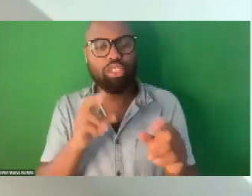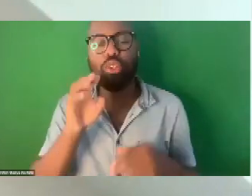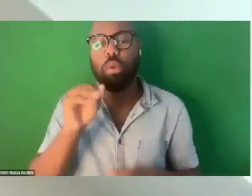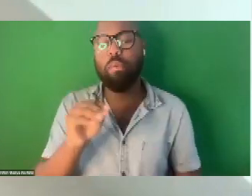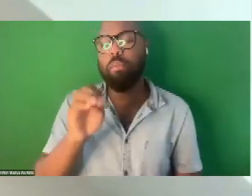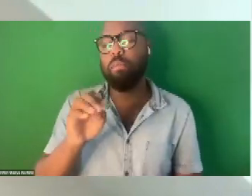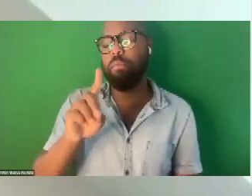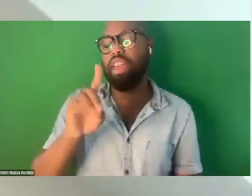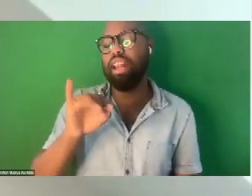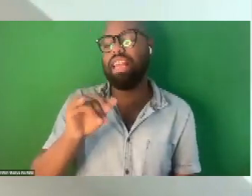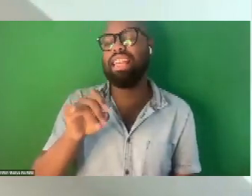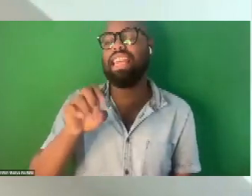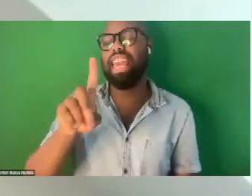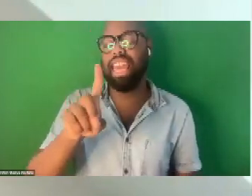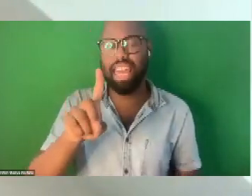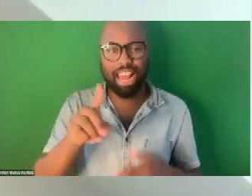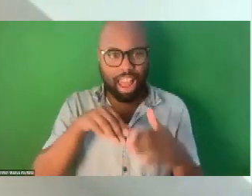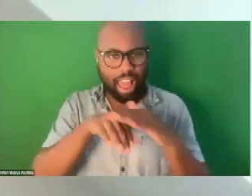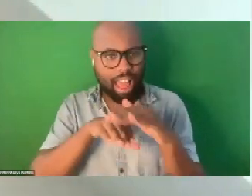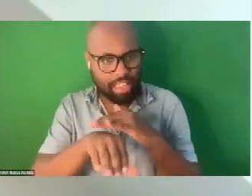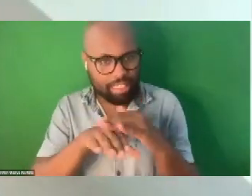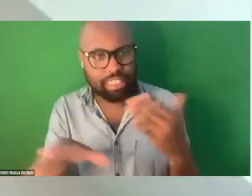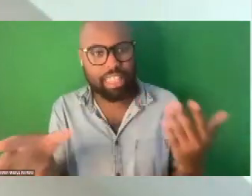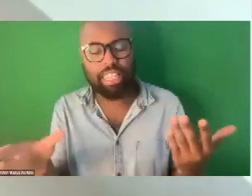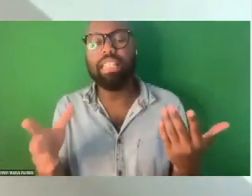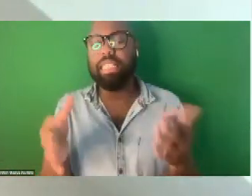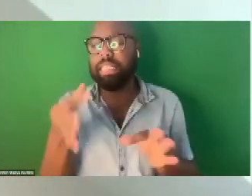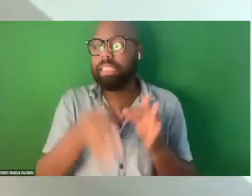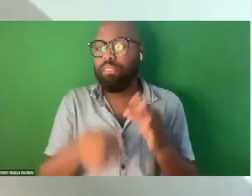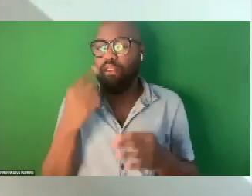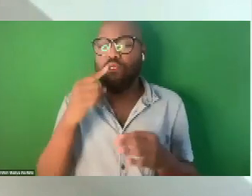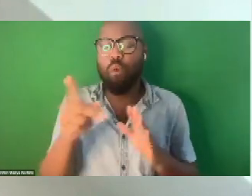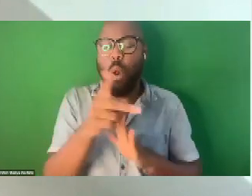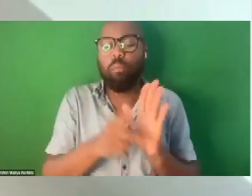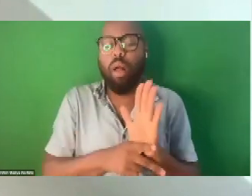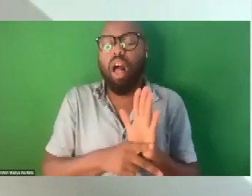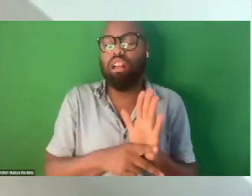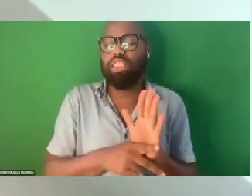First, simply at a policy level, before getting into the research,